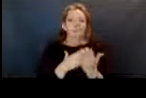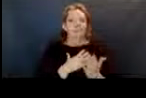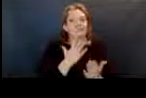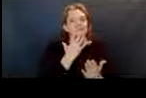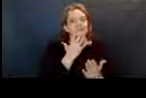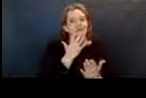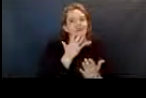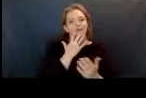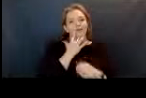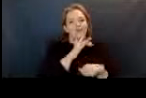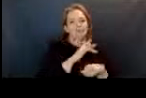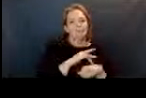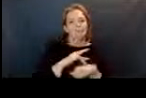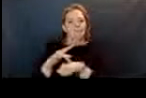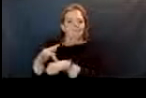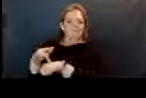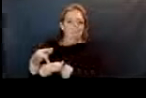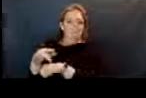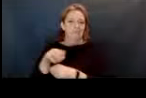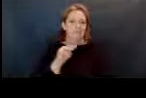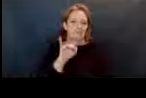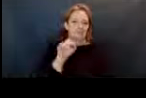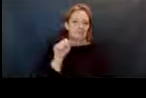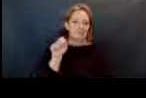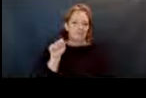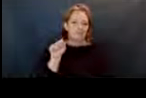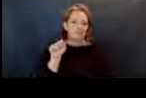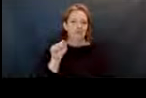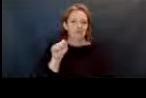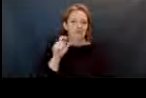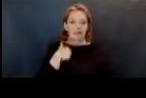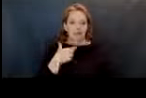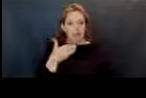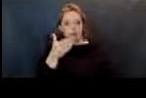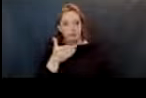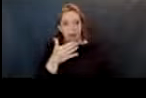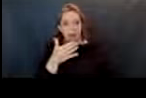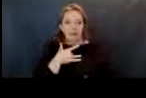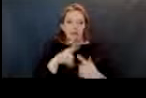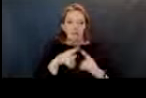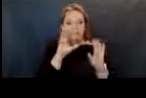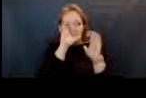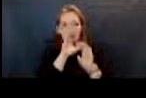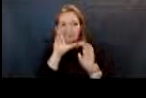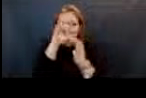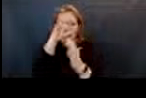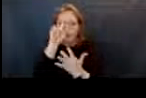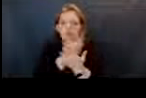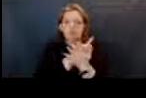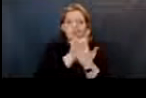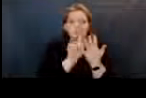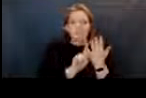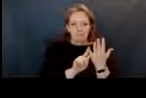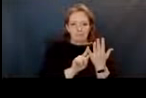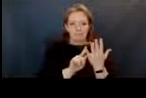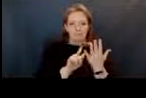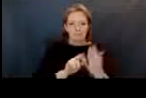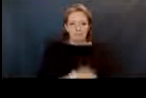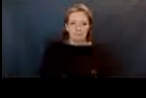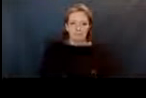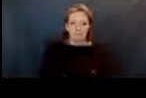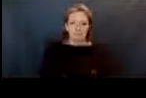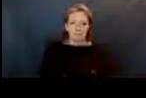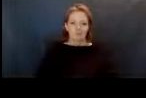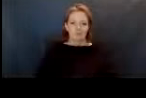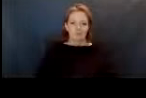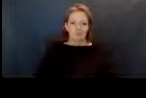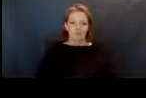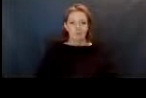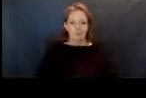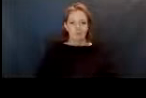some of my favorite things to look for in nature when I'm out, and I'm also, I tend